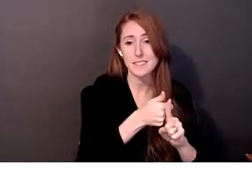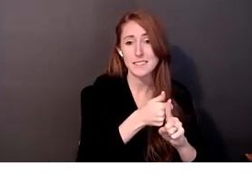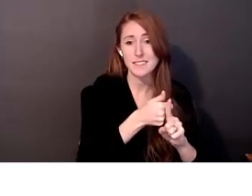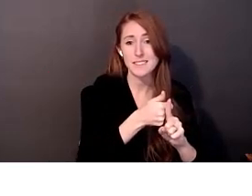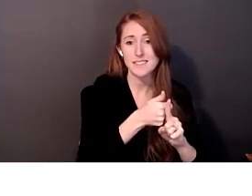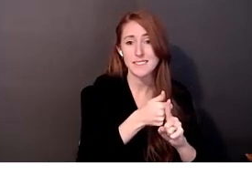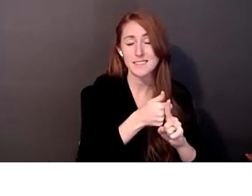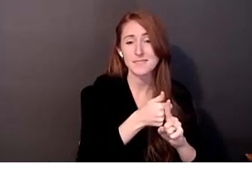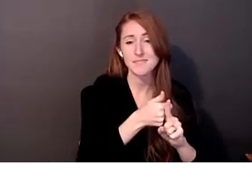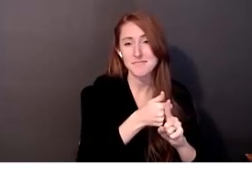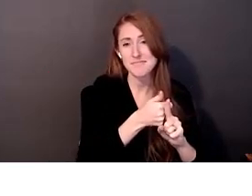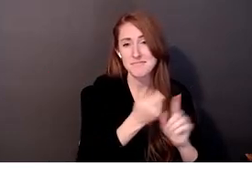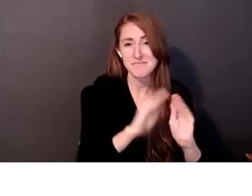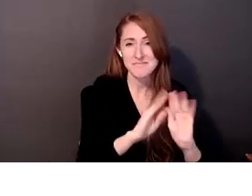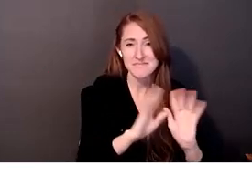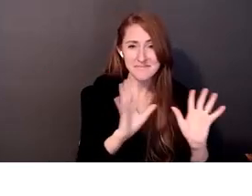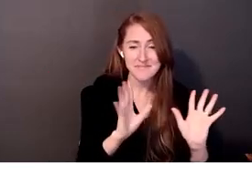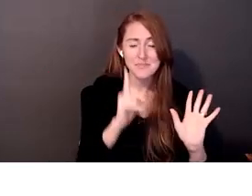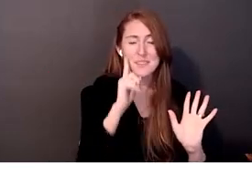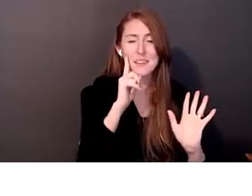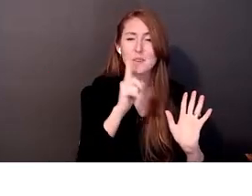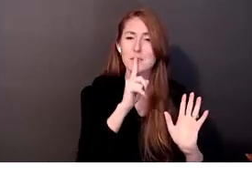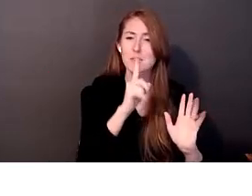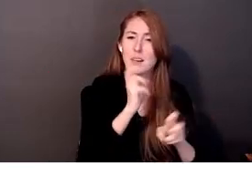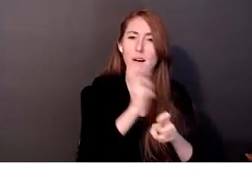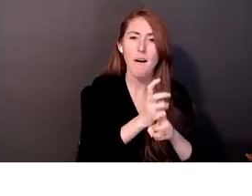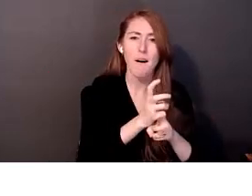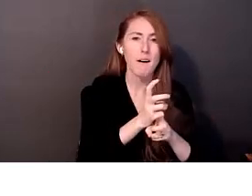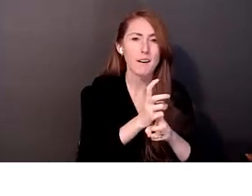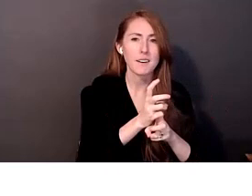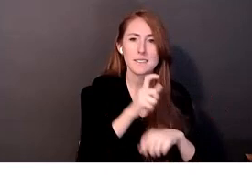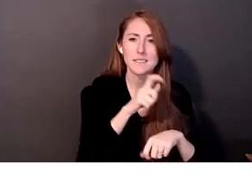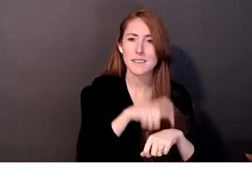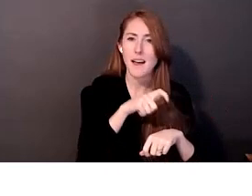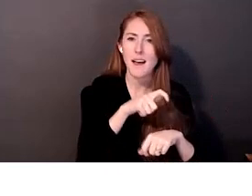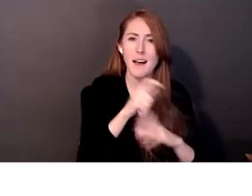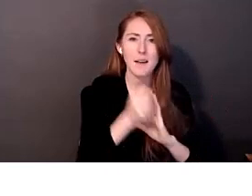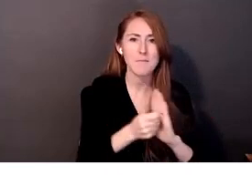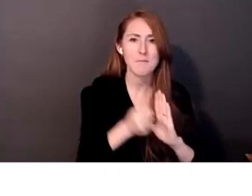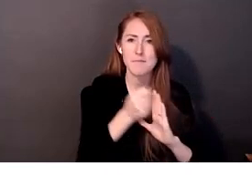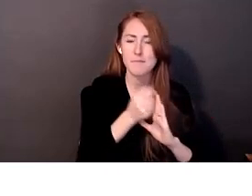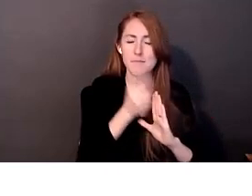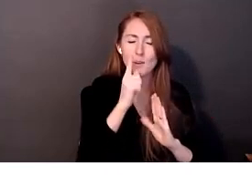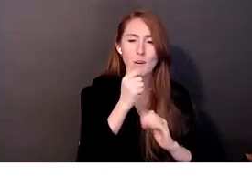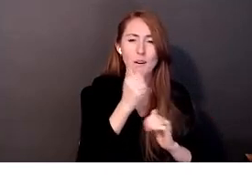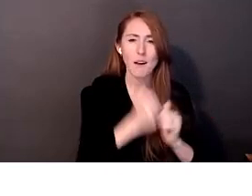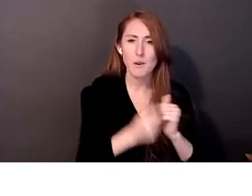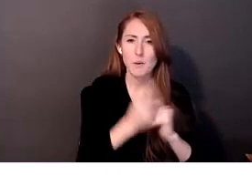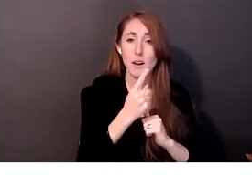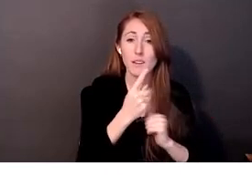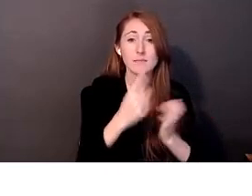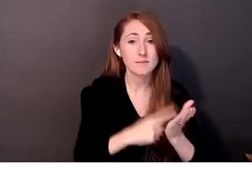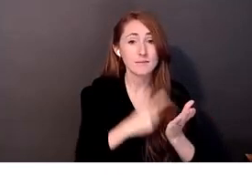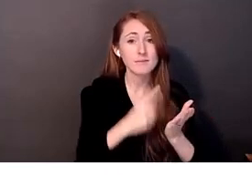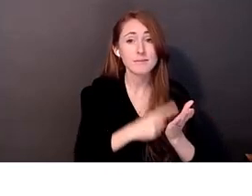I think it was a very hard moment for everyone, so sometimes it was very difficult to--